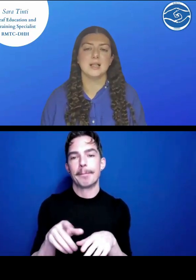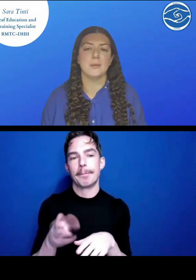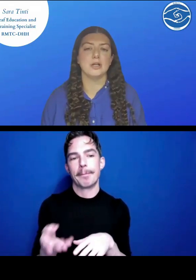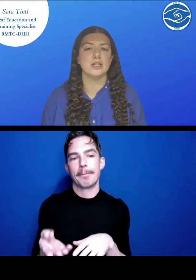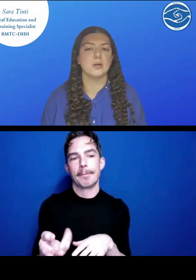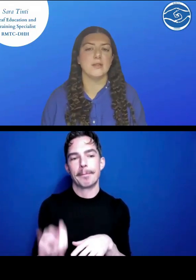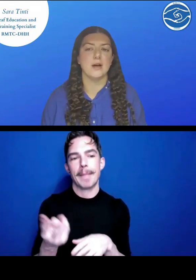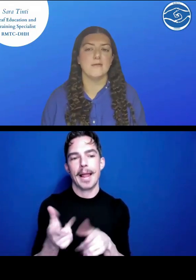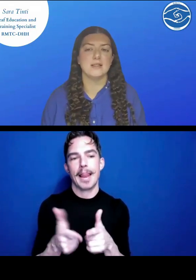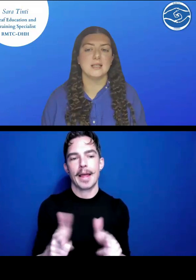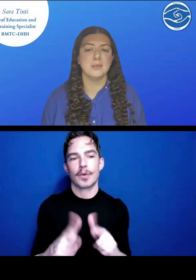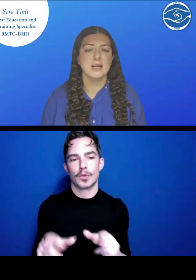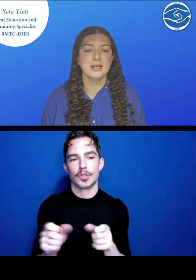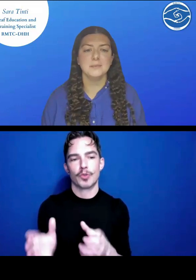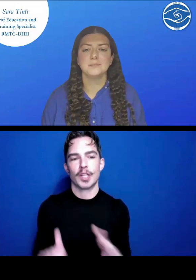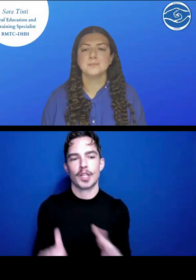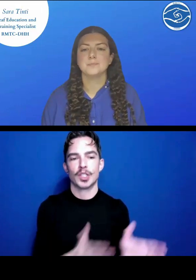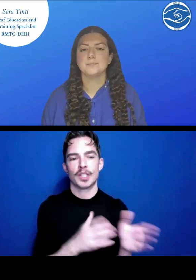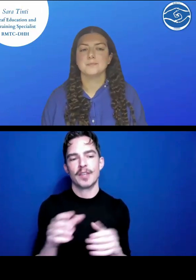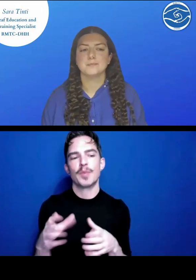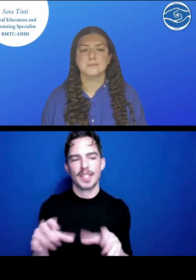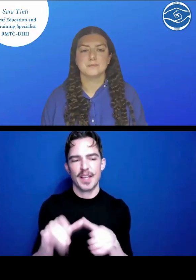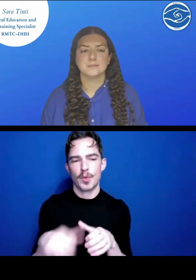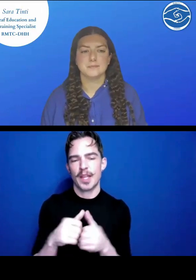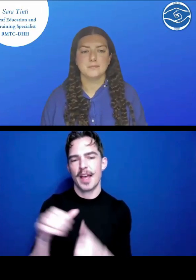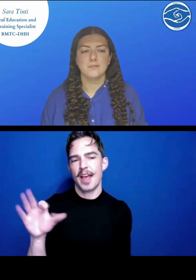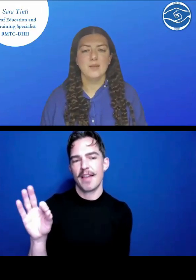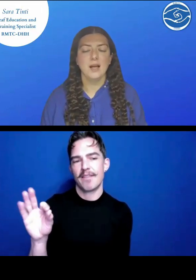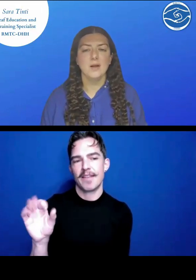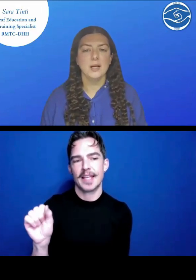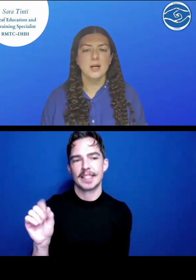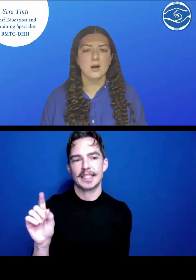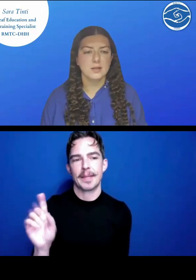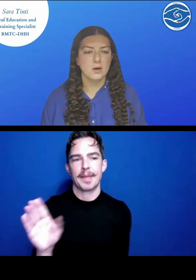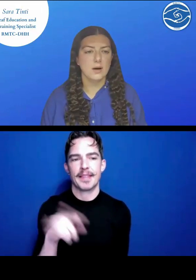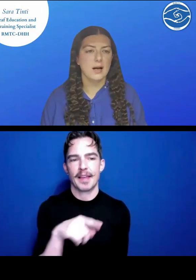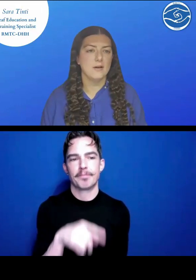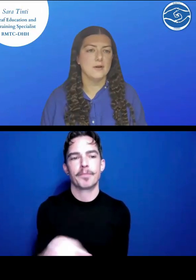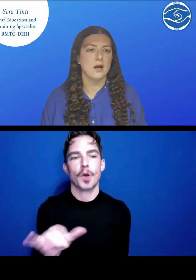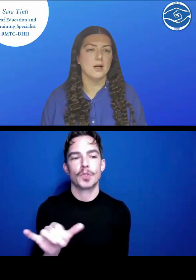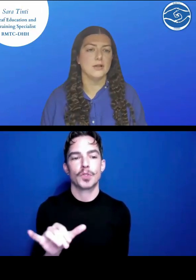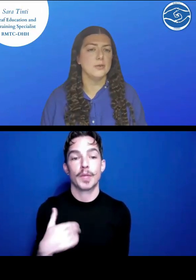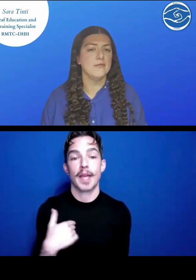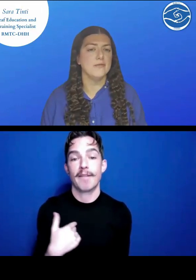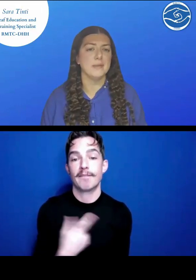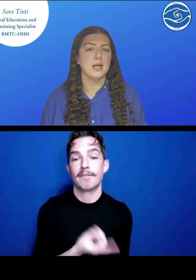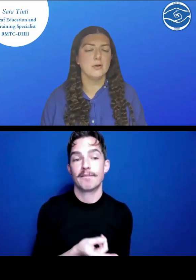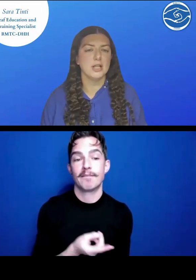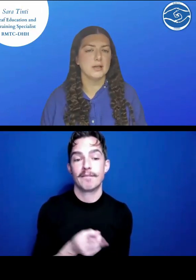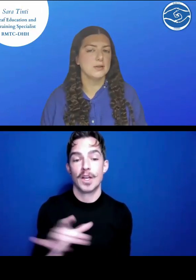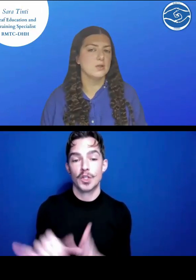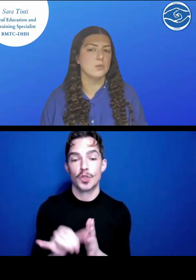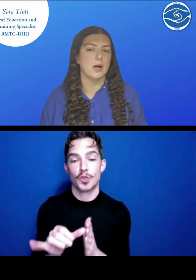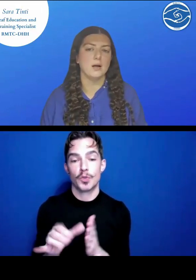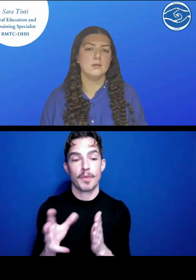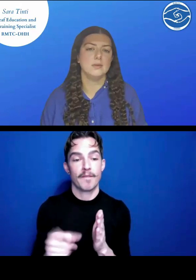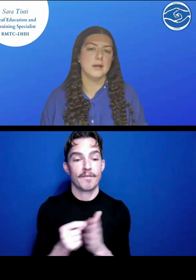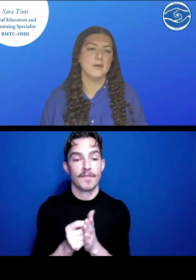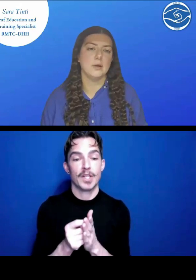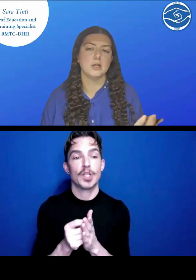in collaboration with FSDB. And then we also have YouTube and Vimeo channels as well that if you